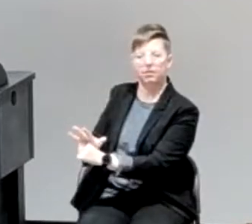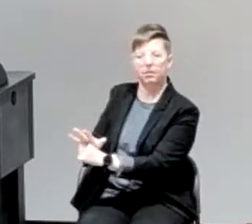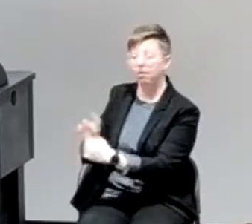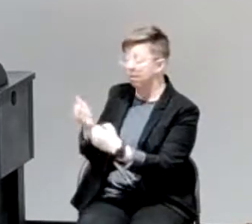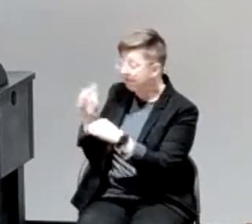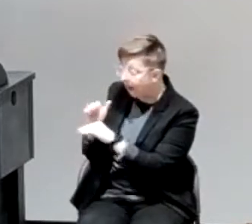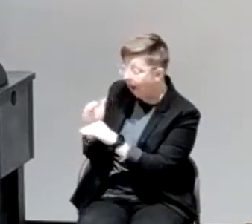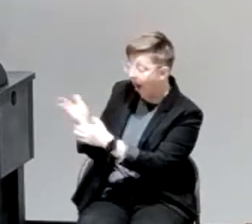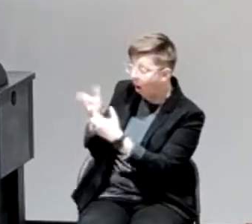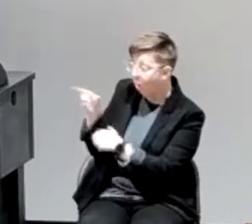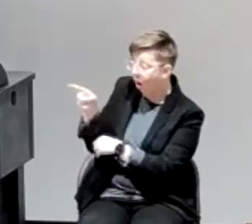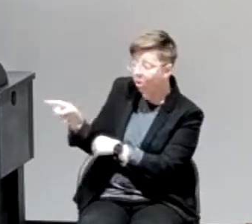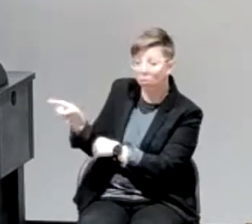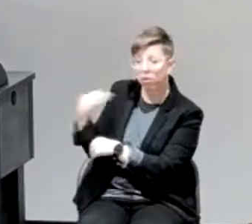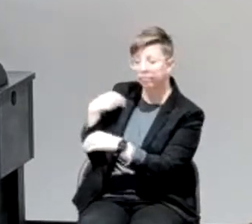constructs of binol